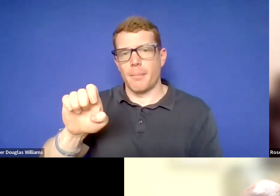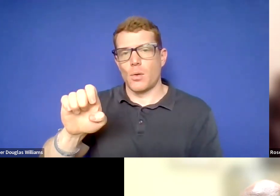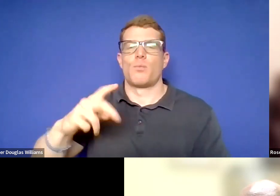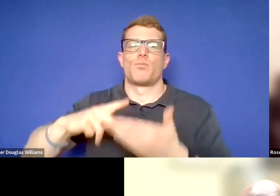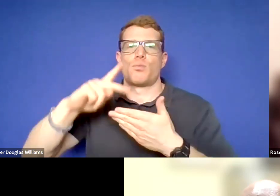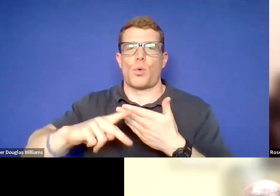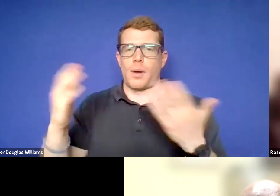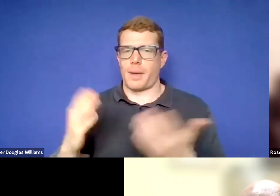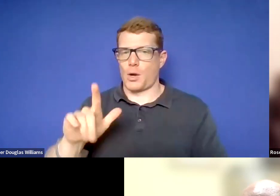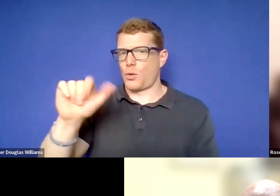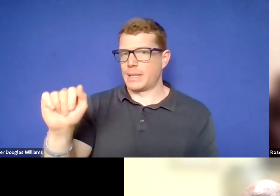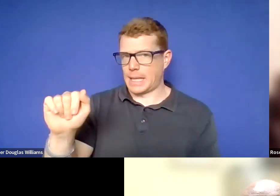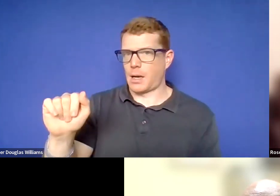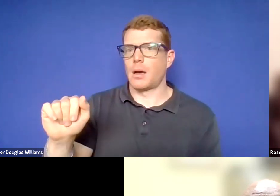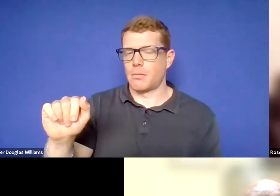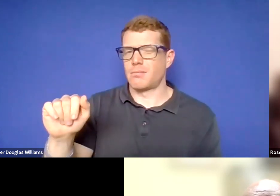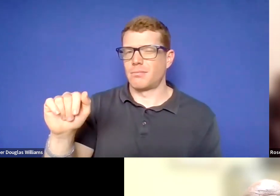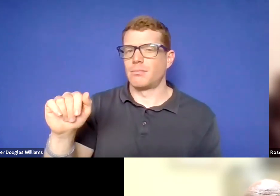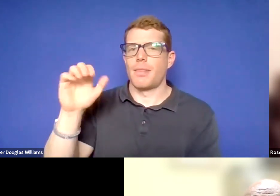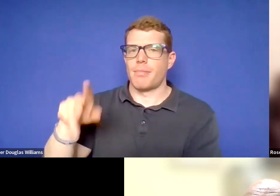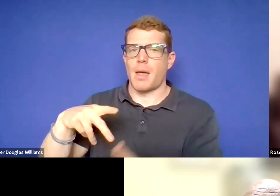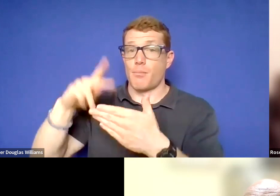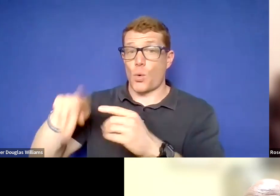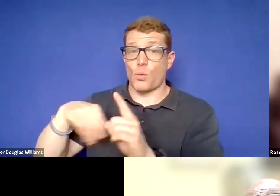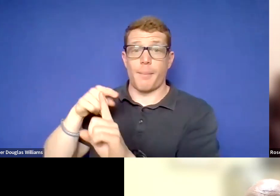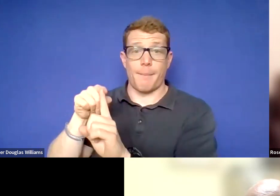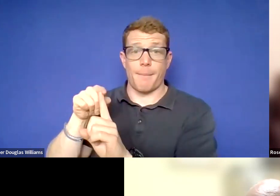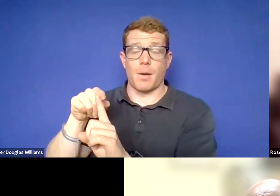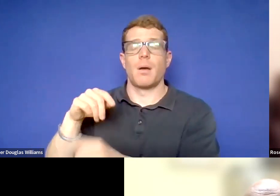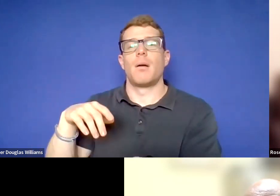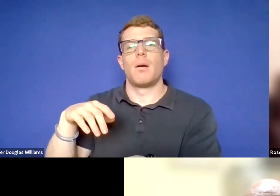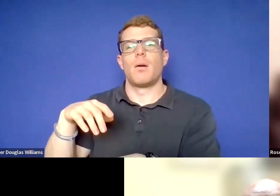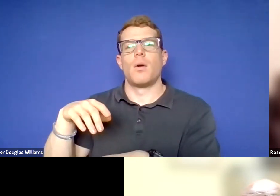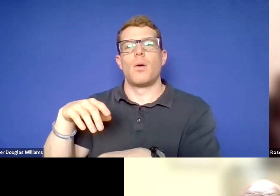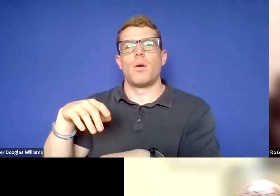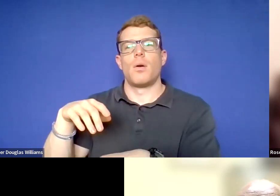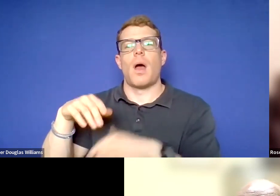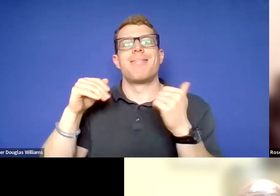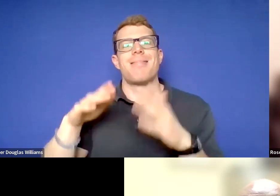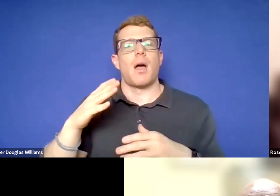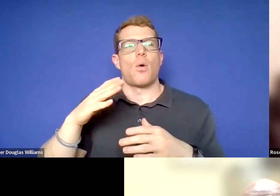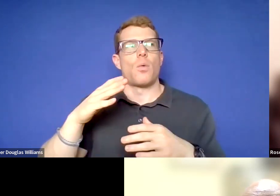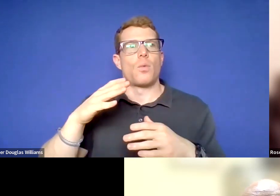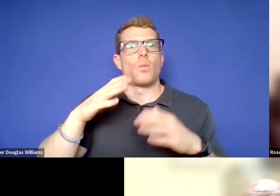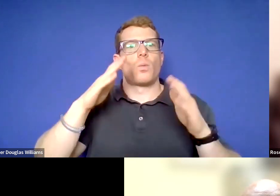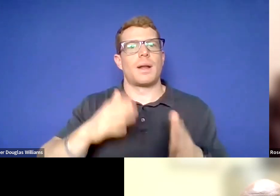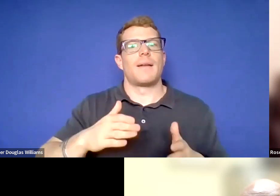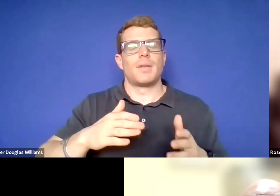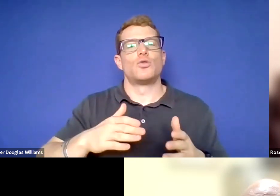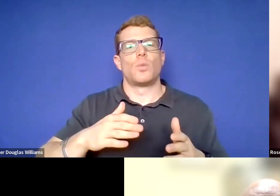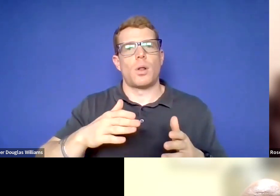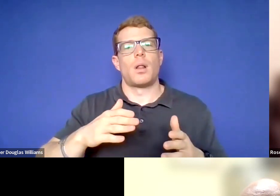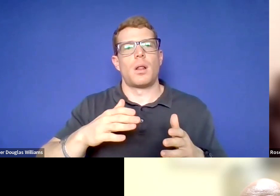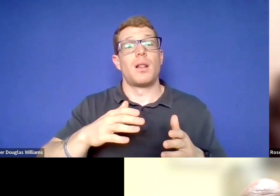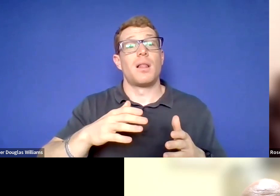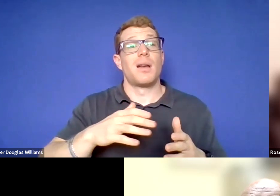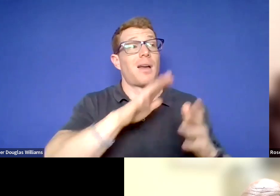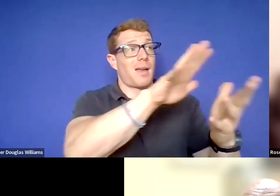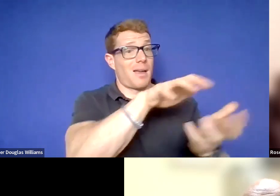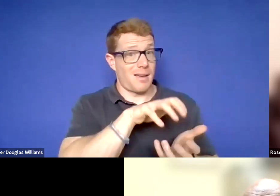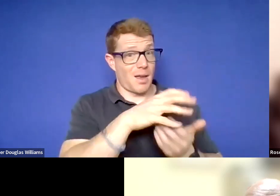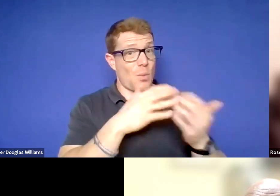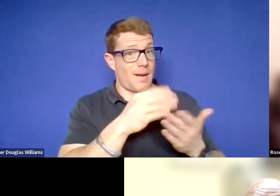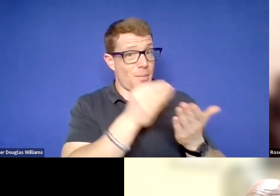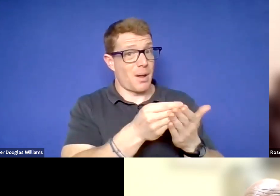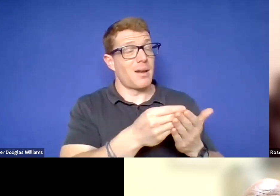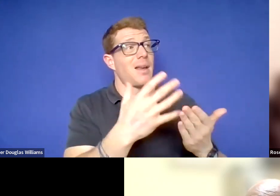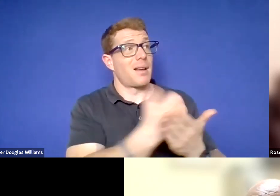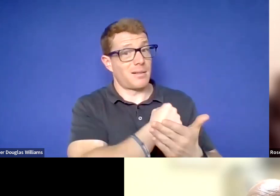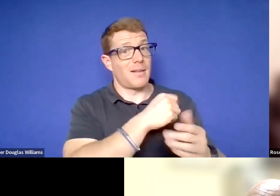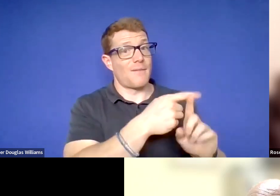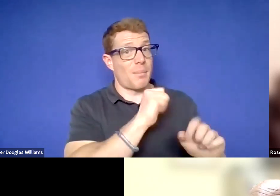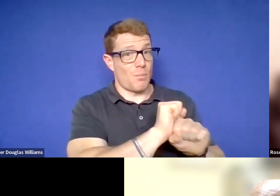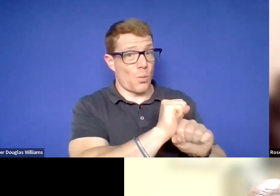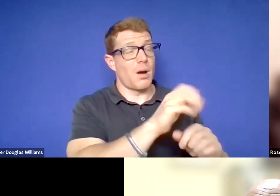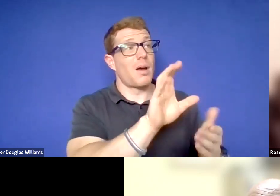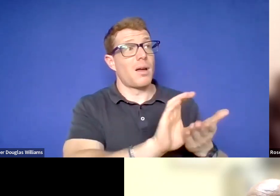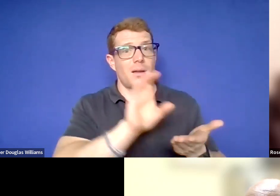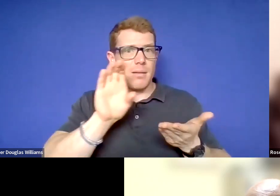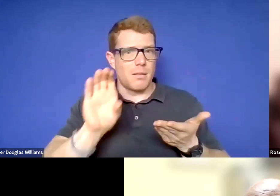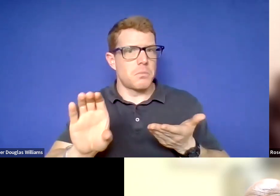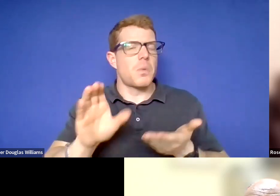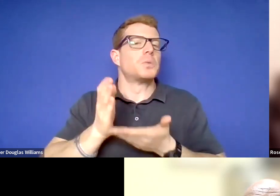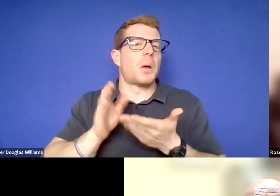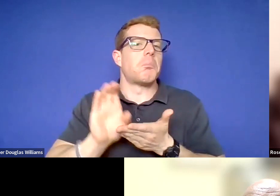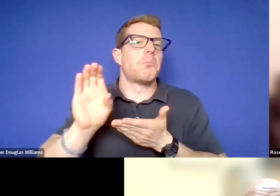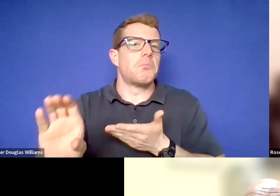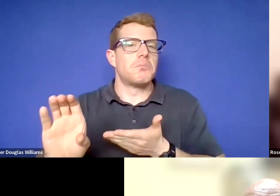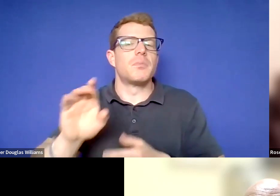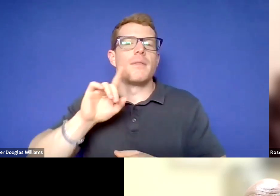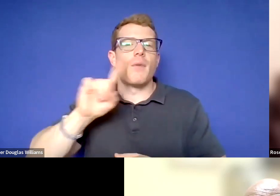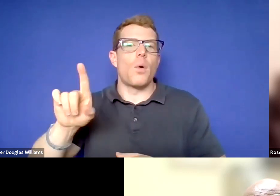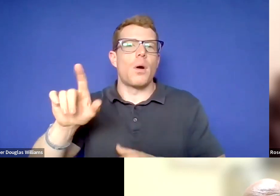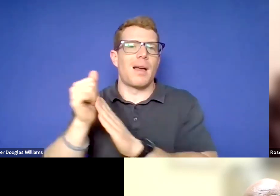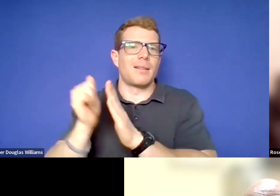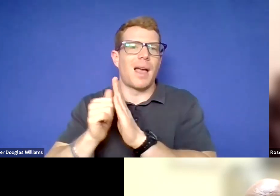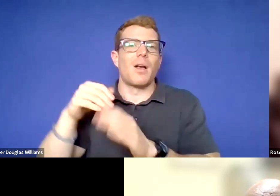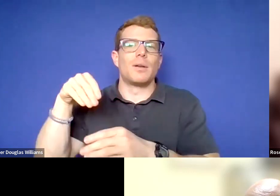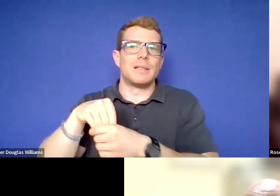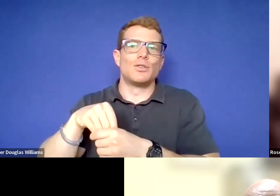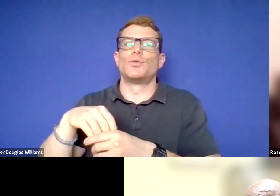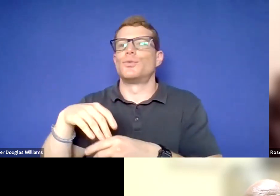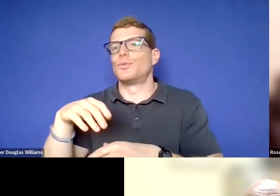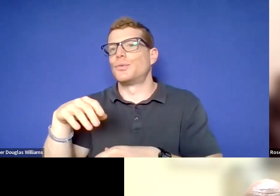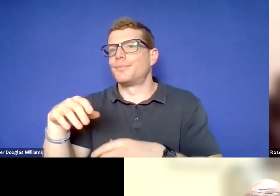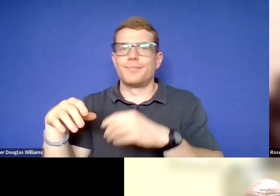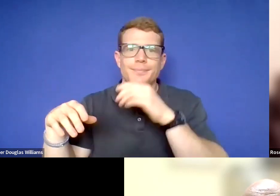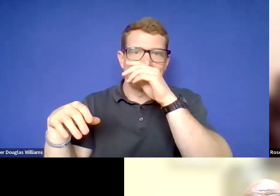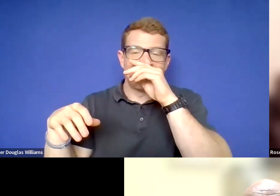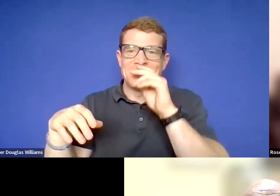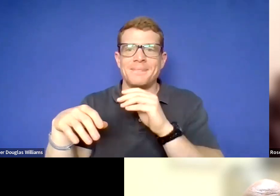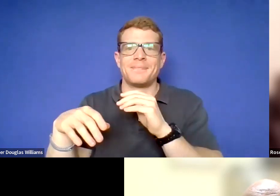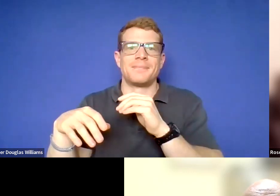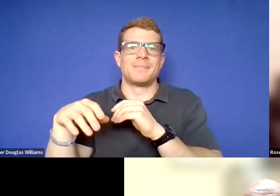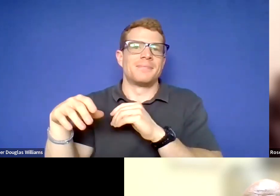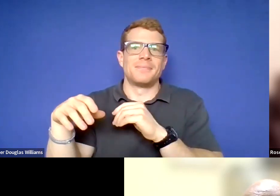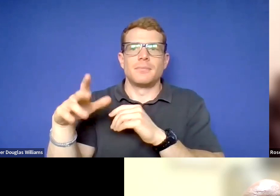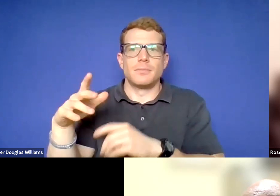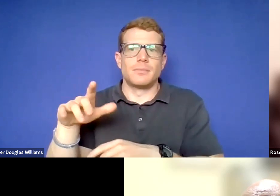Naval program is a program that can allow an individual to contribute, probably from employment directly into a an account that is protected from the asset, as that and resource limit set up on Medicaid and and Ssi the able